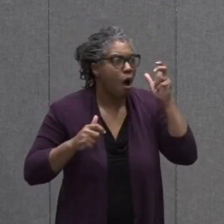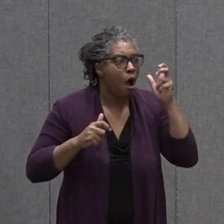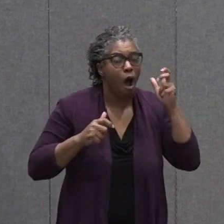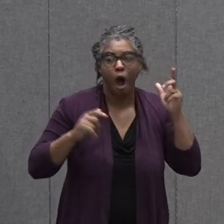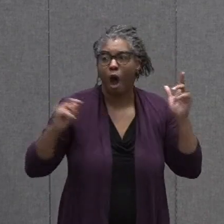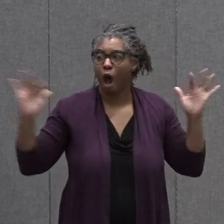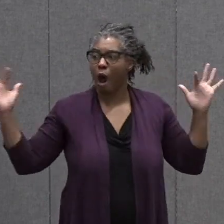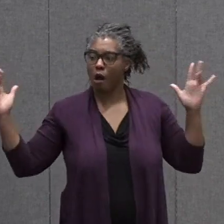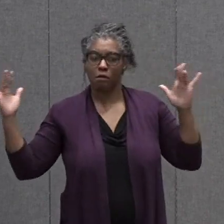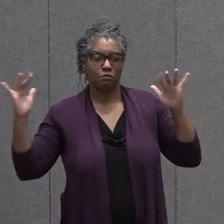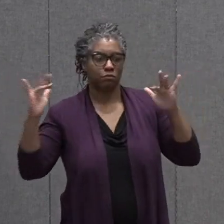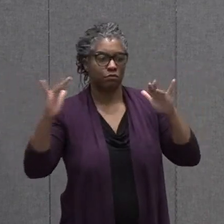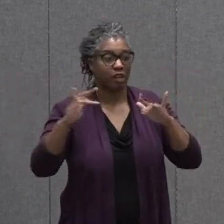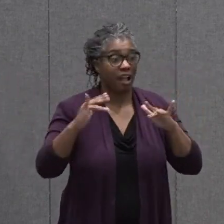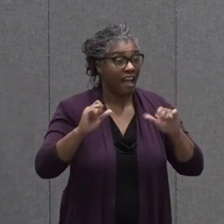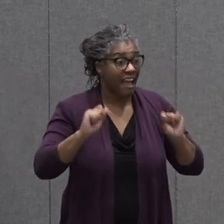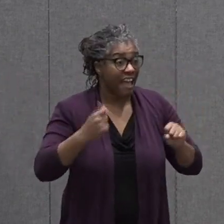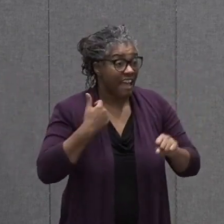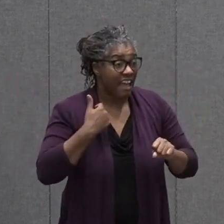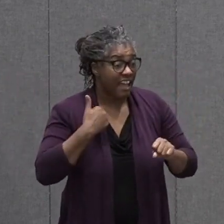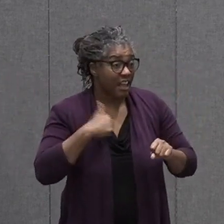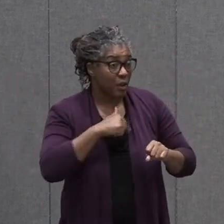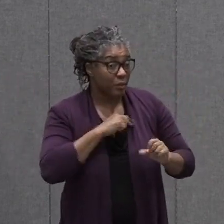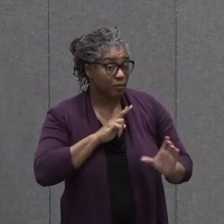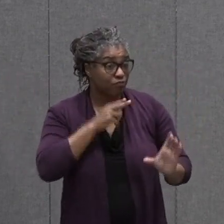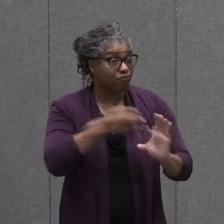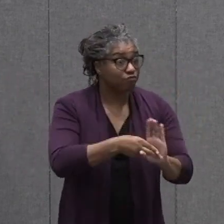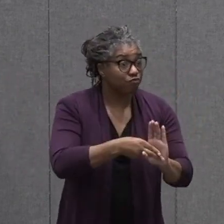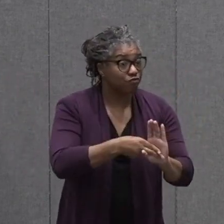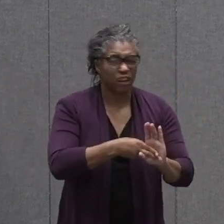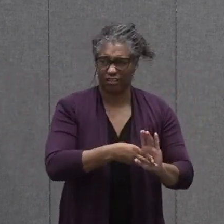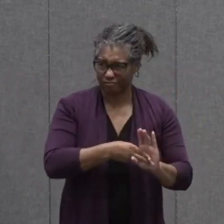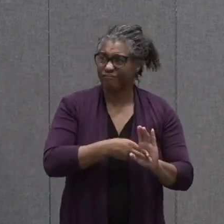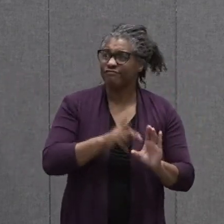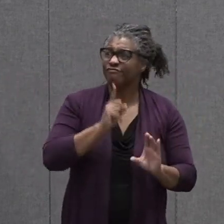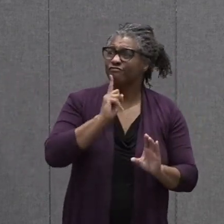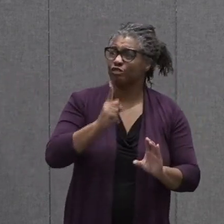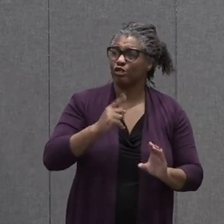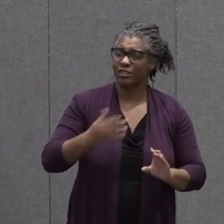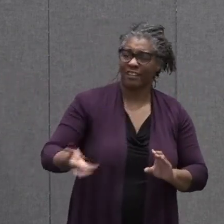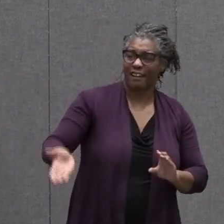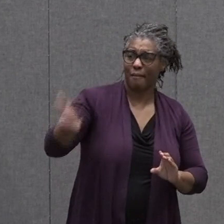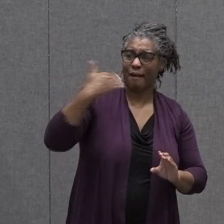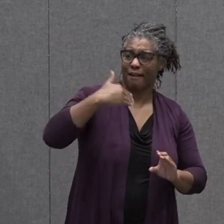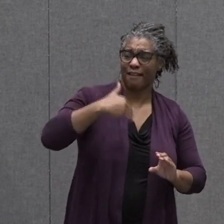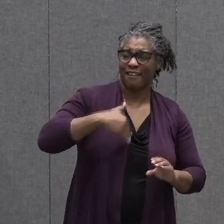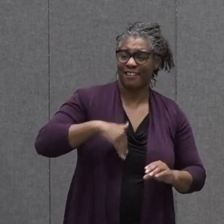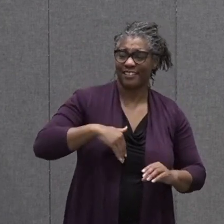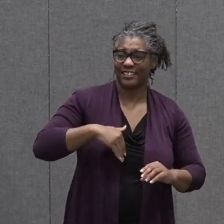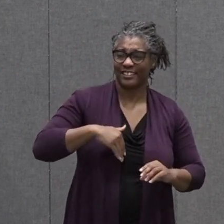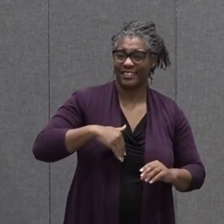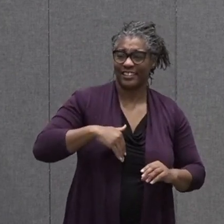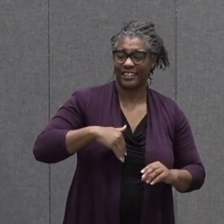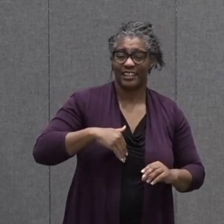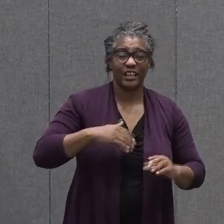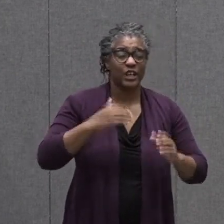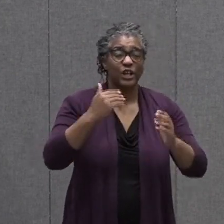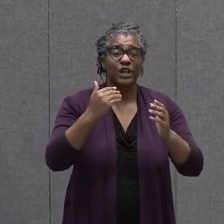Of course Peanut Butter and Jelly, were happy to let them join in. As his new friends knocked the ball around